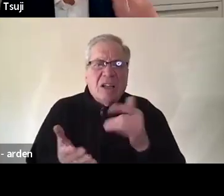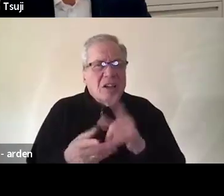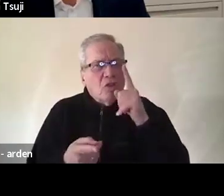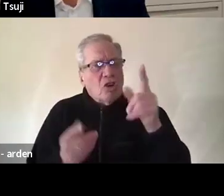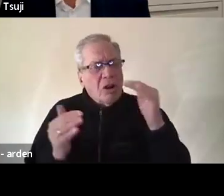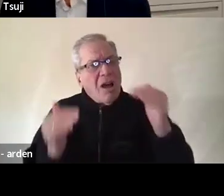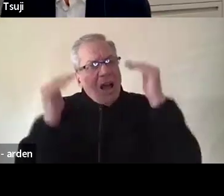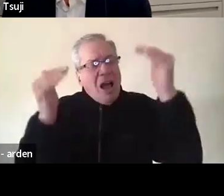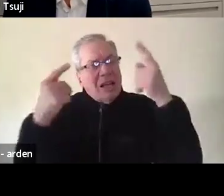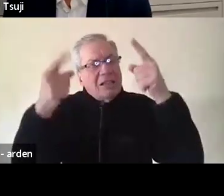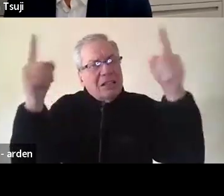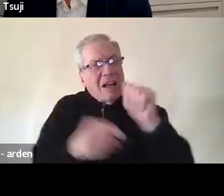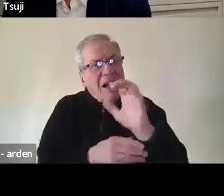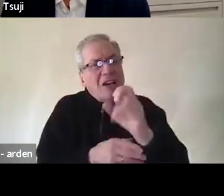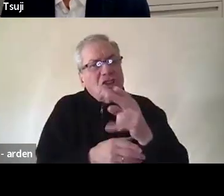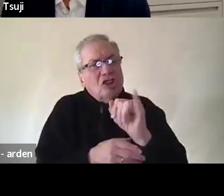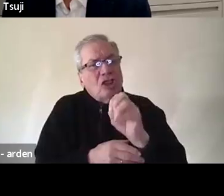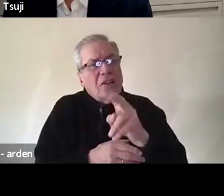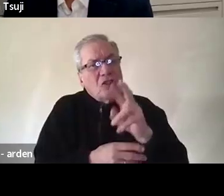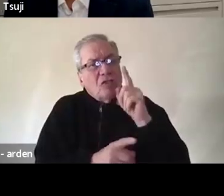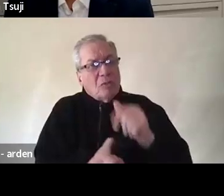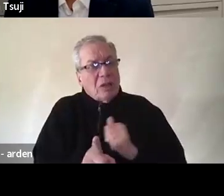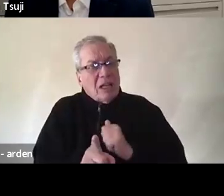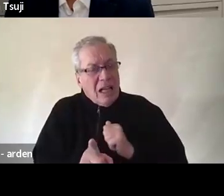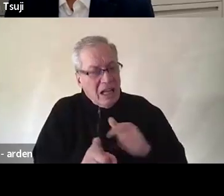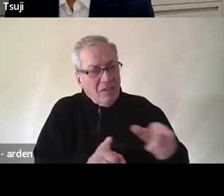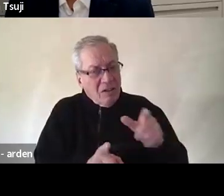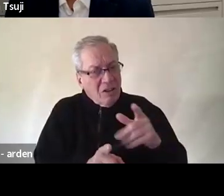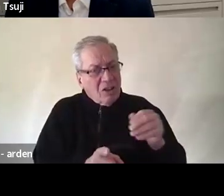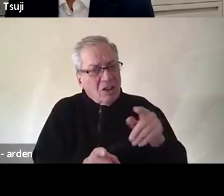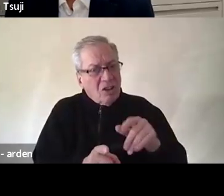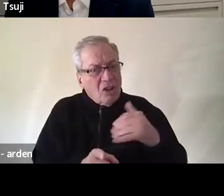Even myself, for Margaret they had to have a minimum GPA of 3.0.